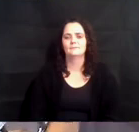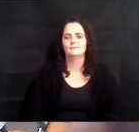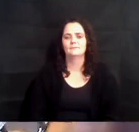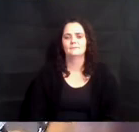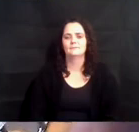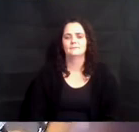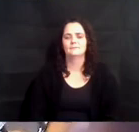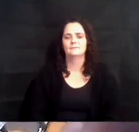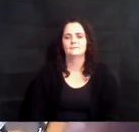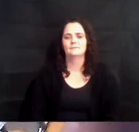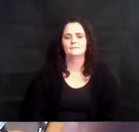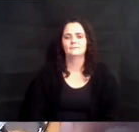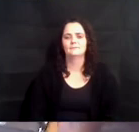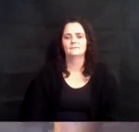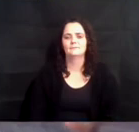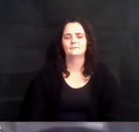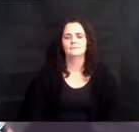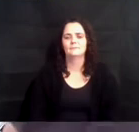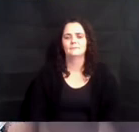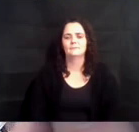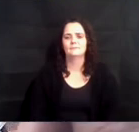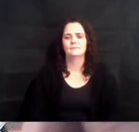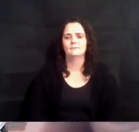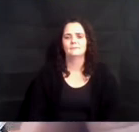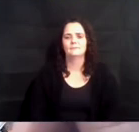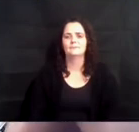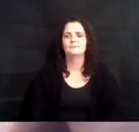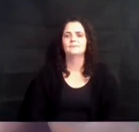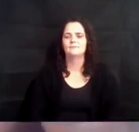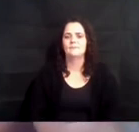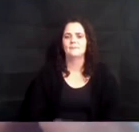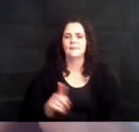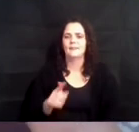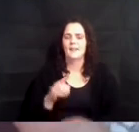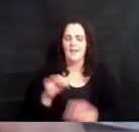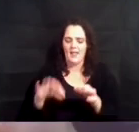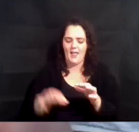gonna come up through, try not to put the needle into your thumb, and I come up